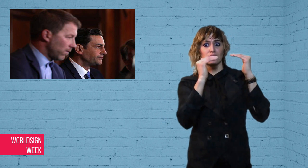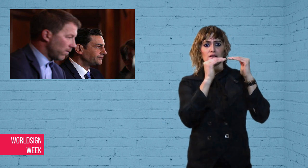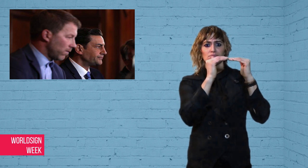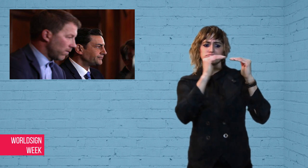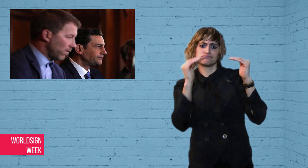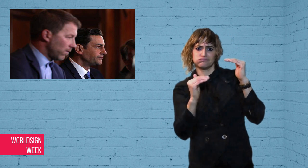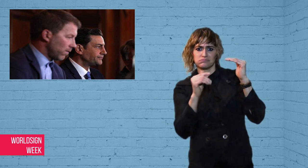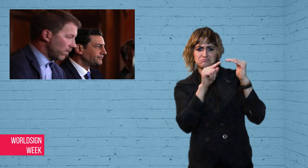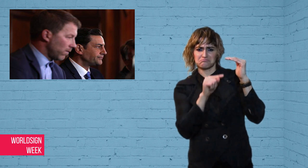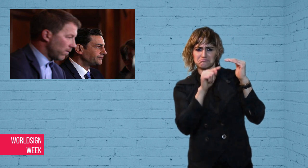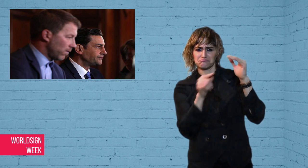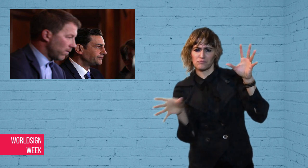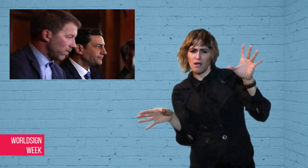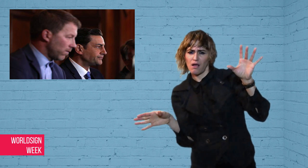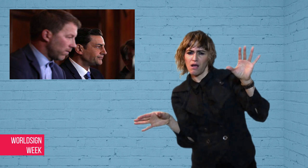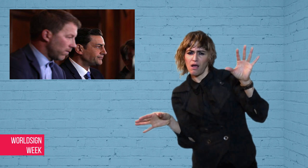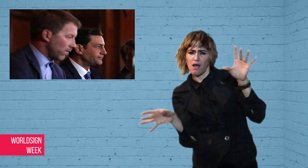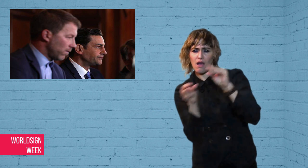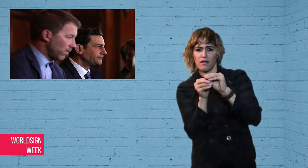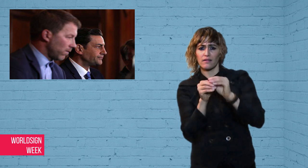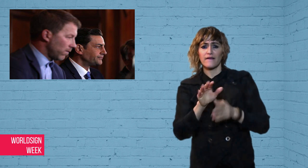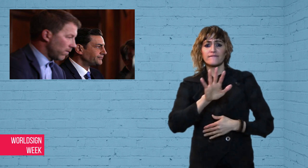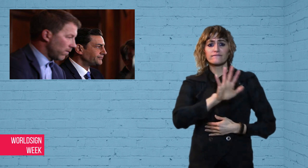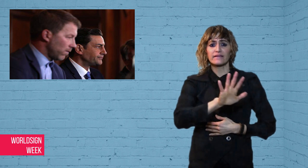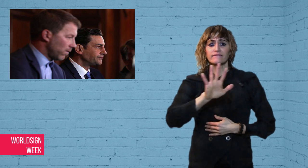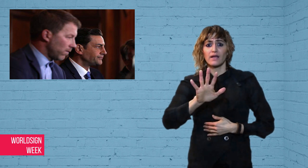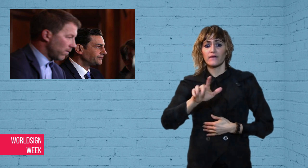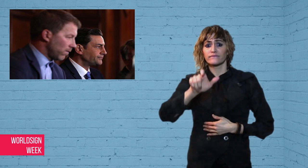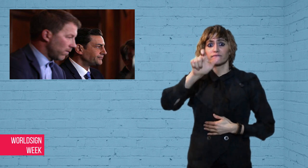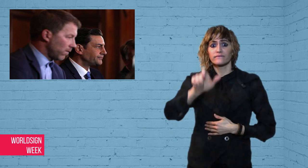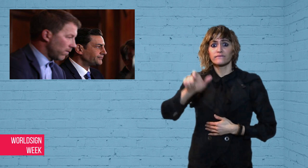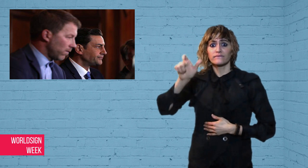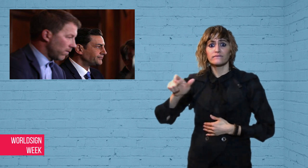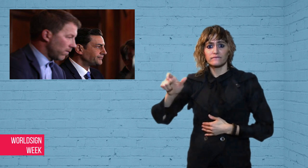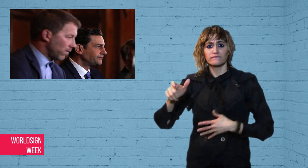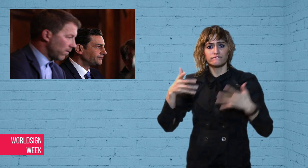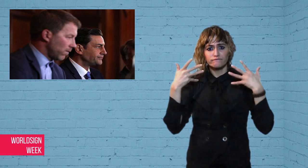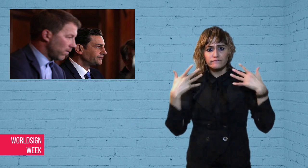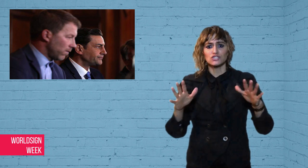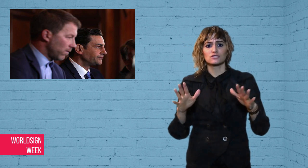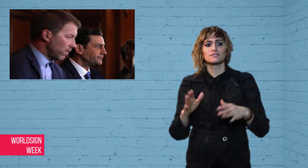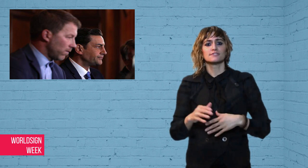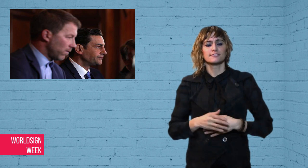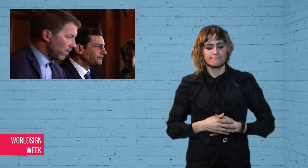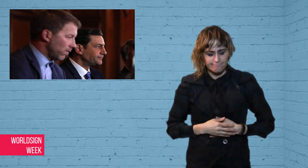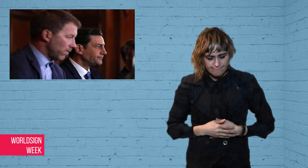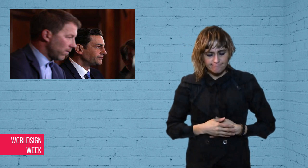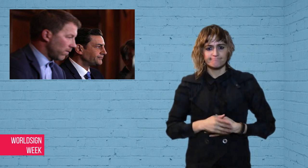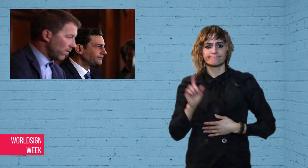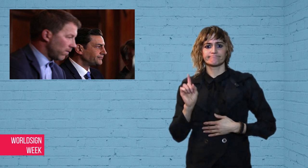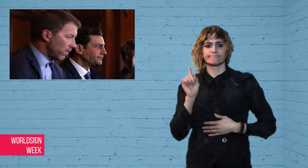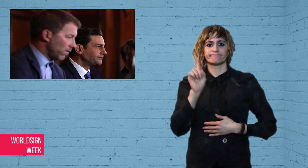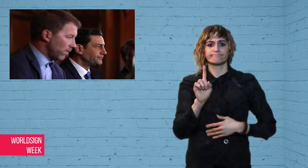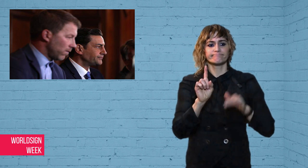players have stepped forward admitting being